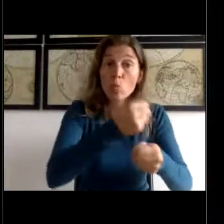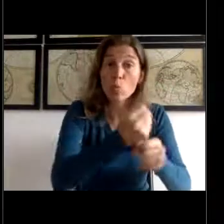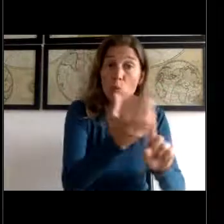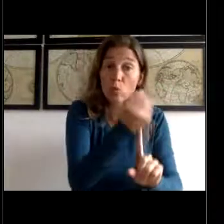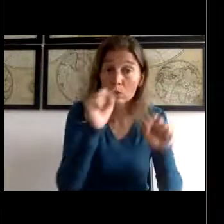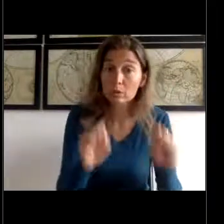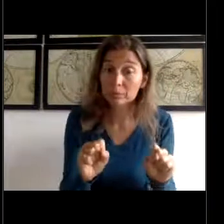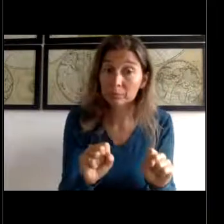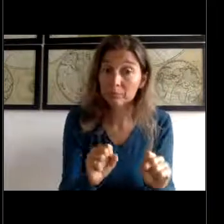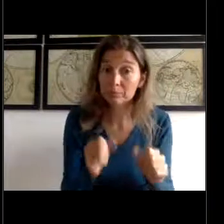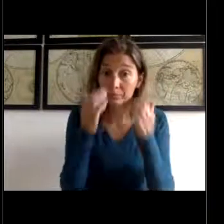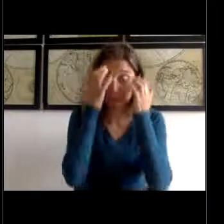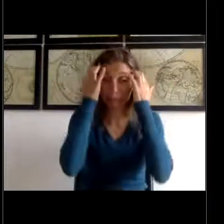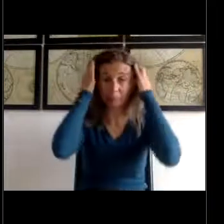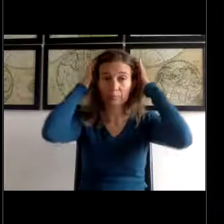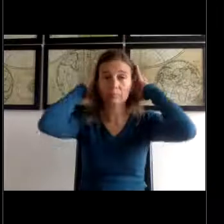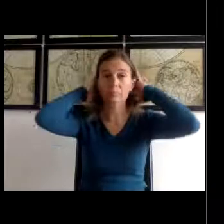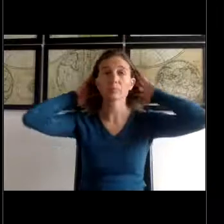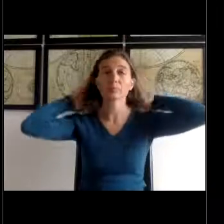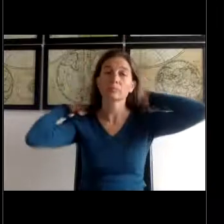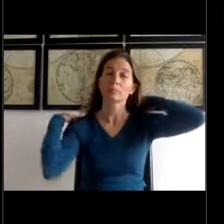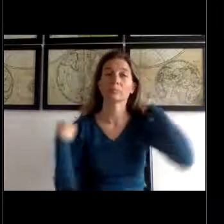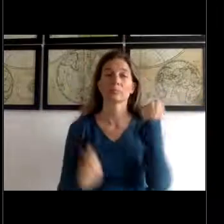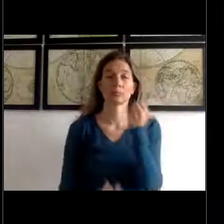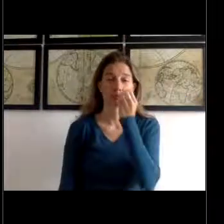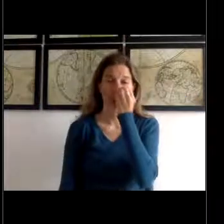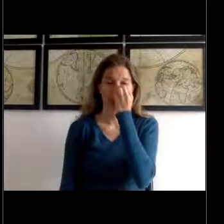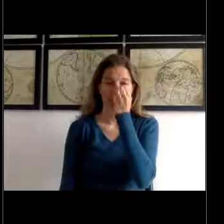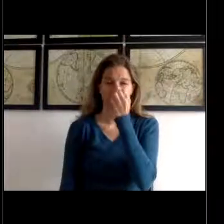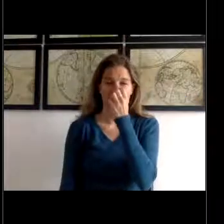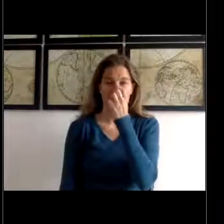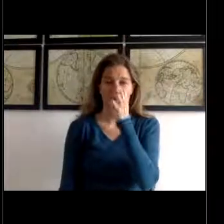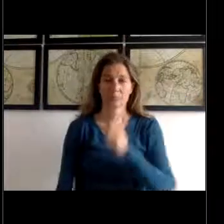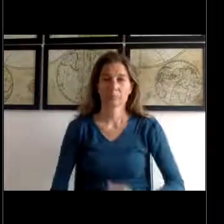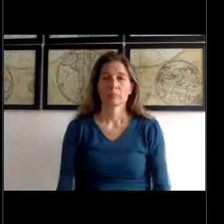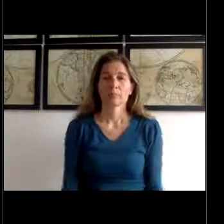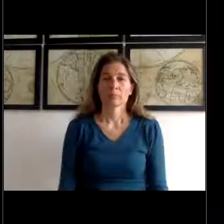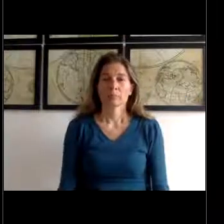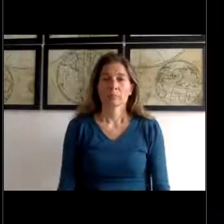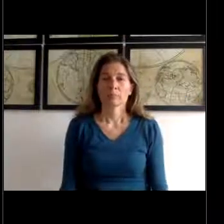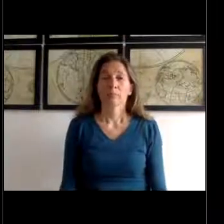that engaged in inclusive volunteerism, volunteers who completed their services